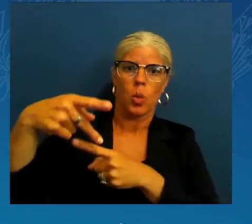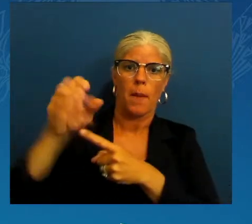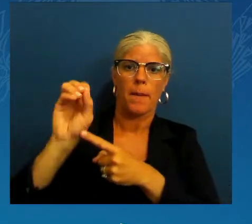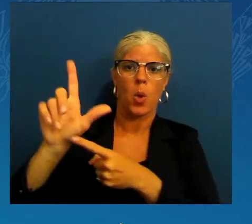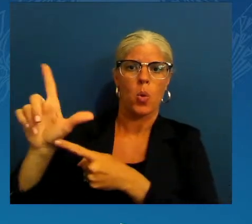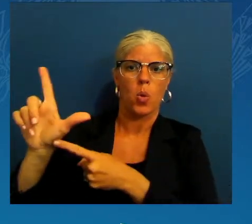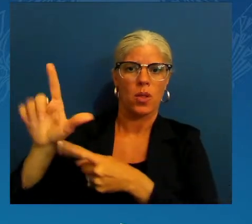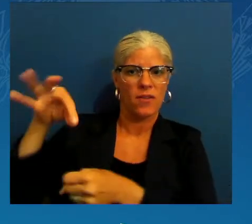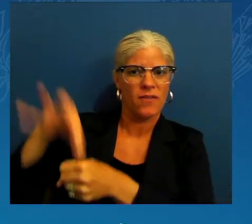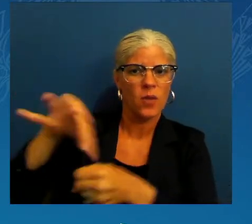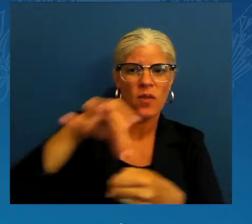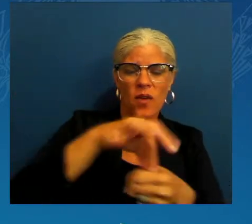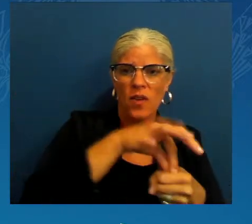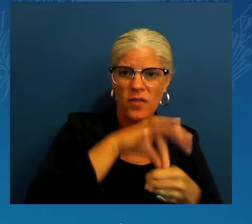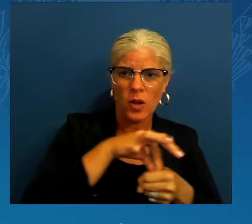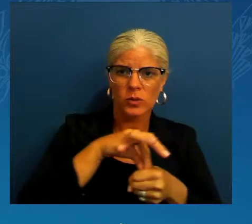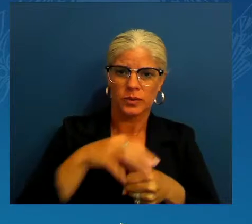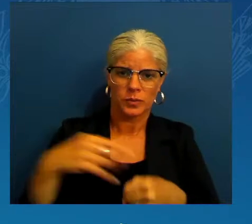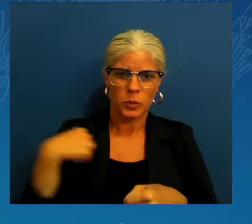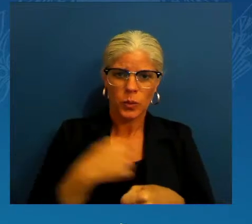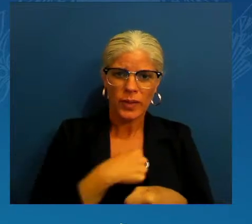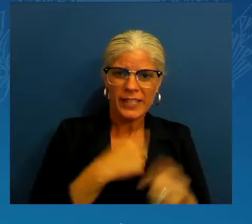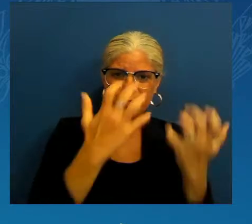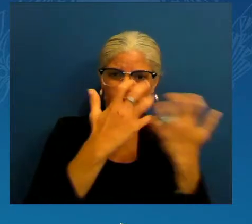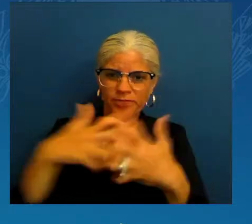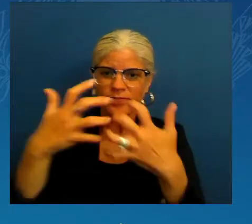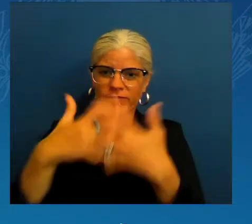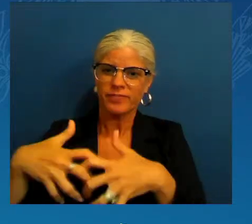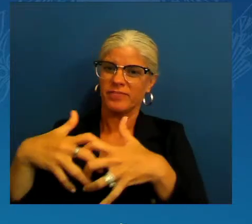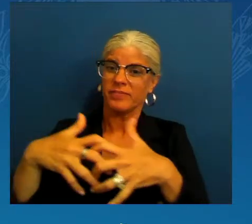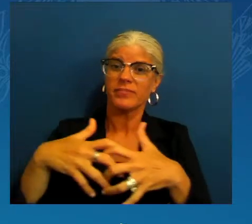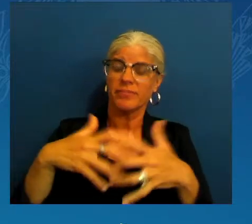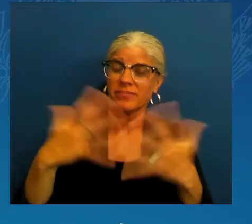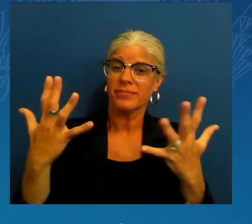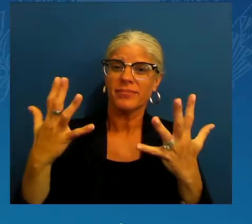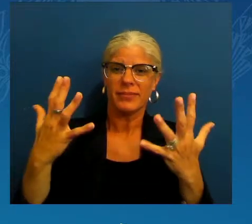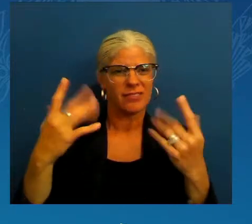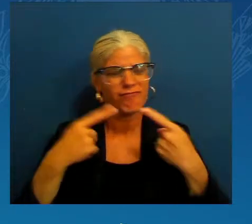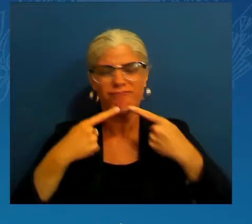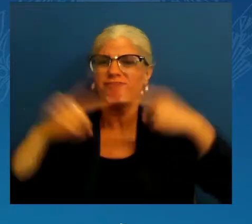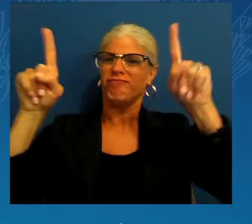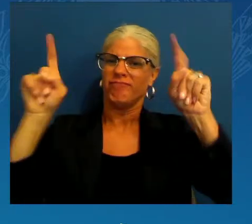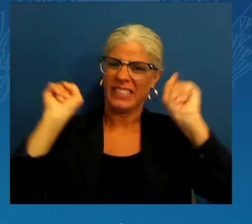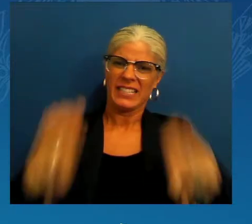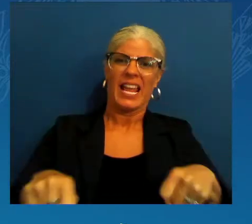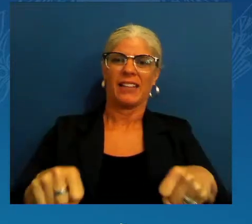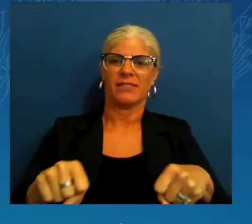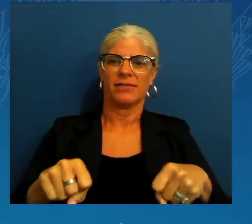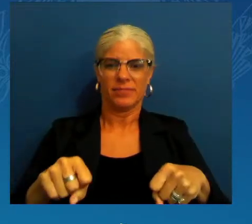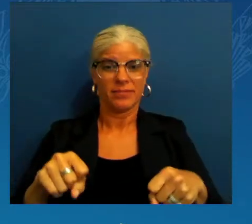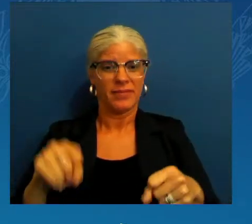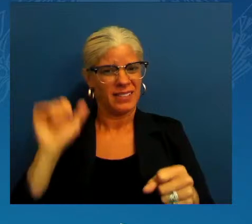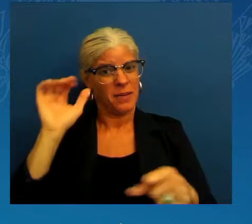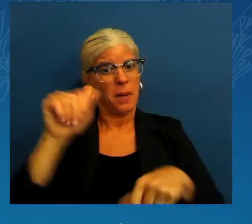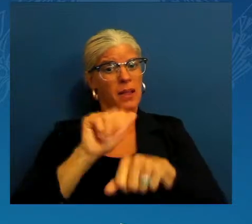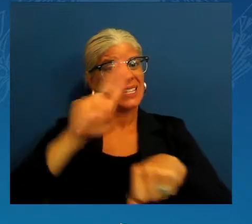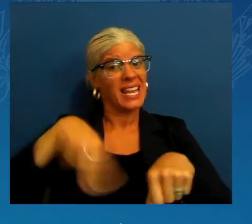When we mobilize, nations change. And when we vote, we make history.